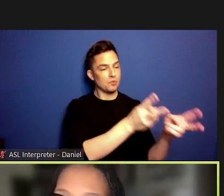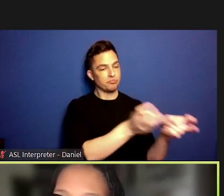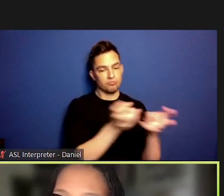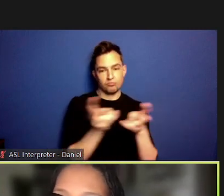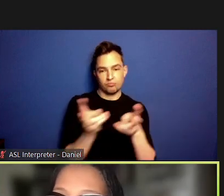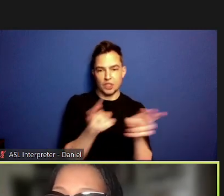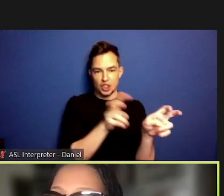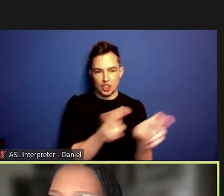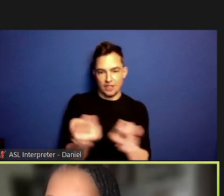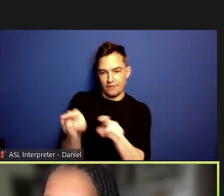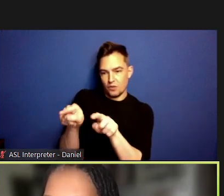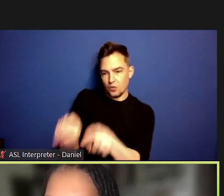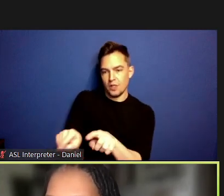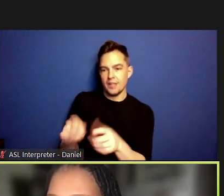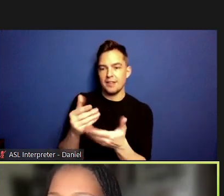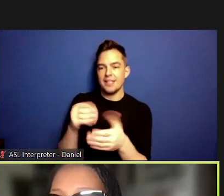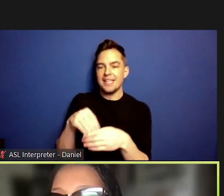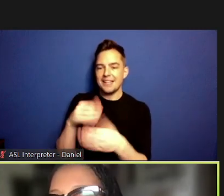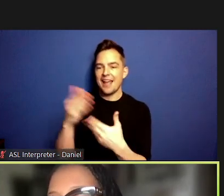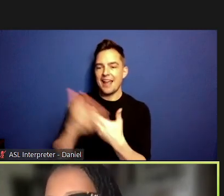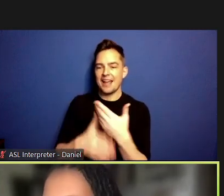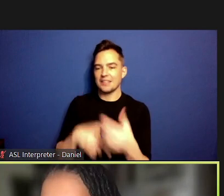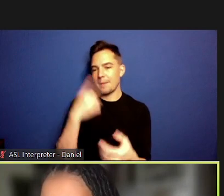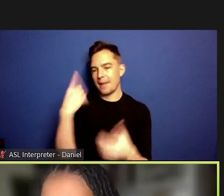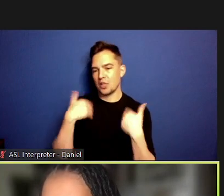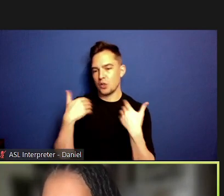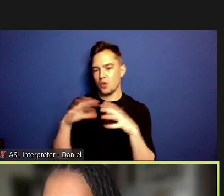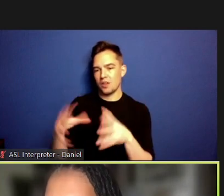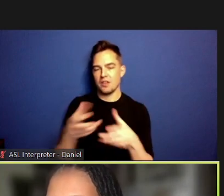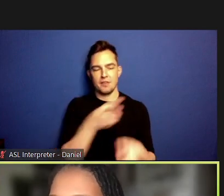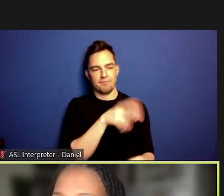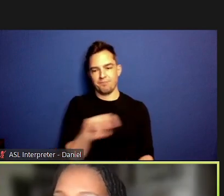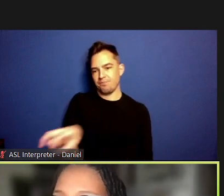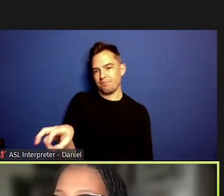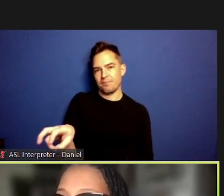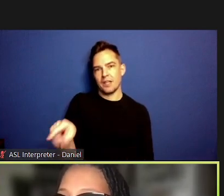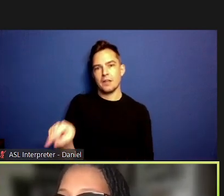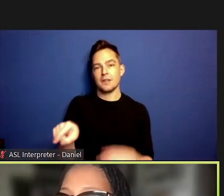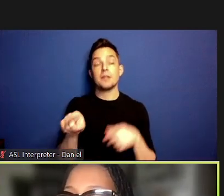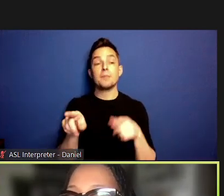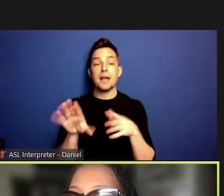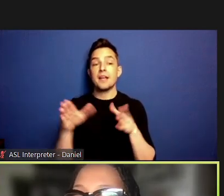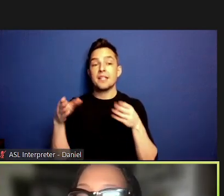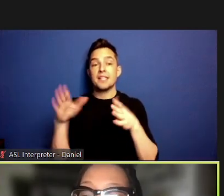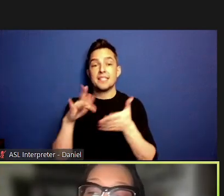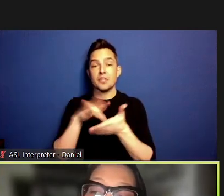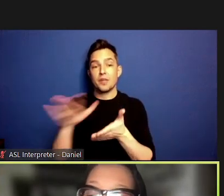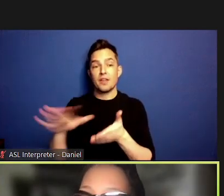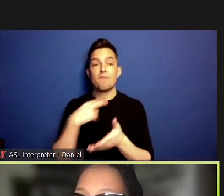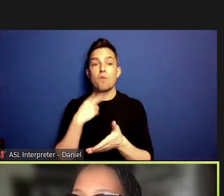of black youth. You know, so by centering their voices, you know, I'm making them core